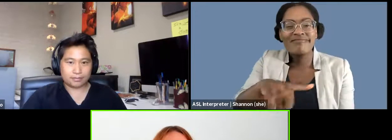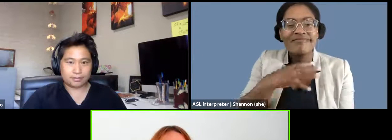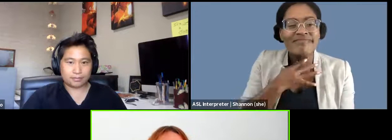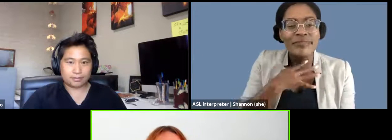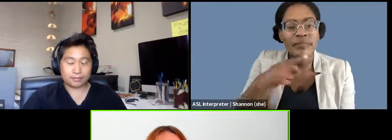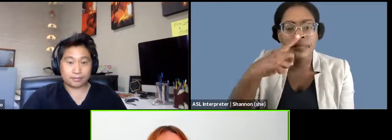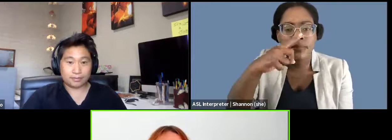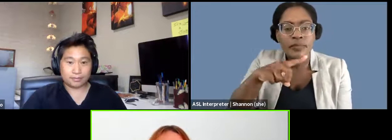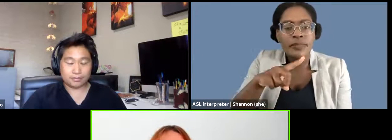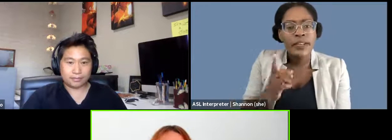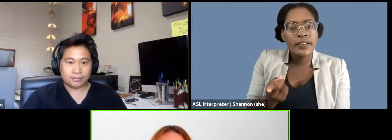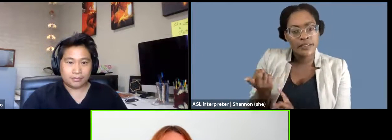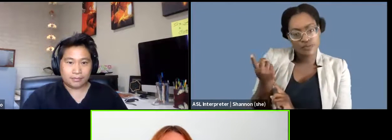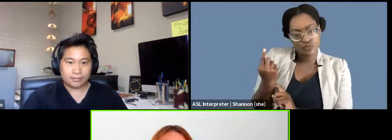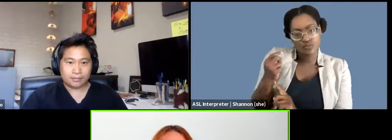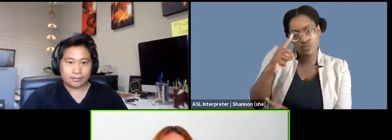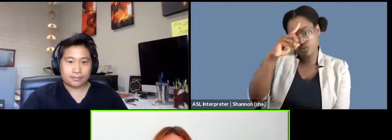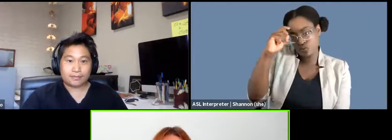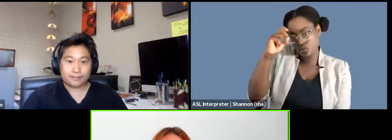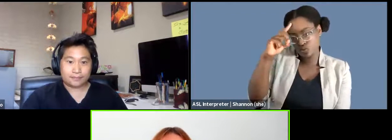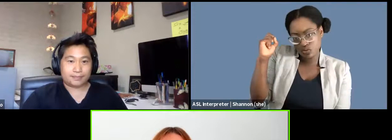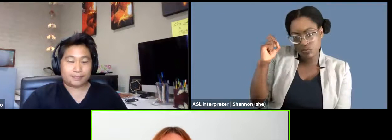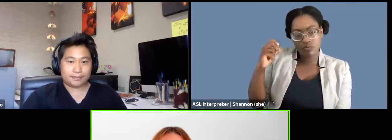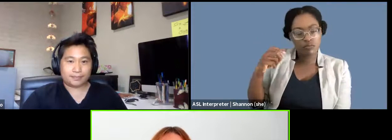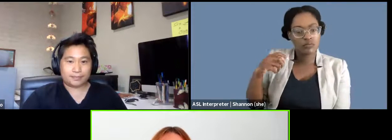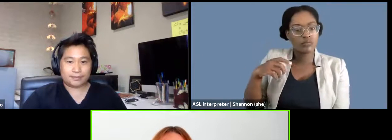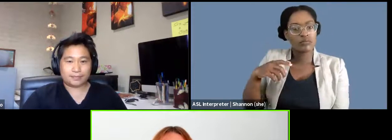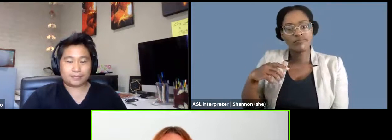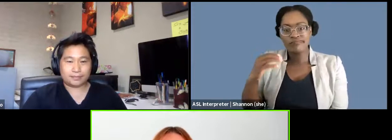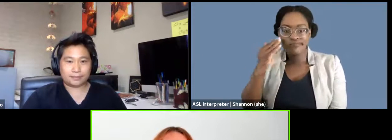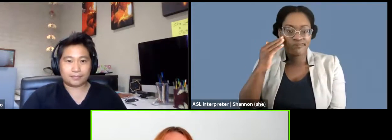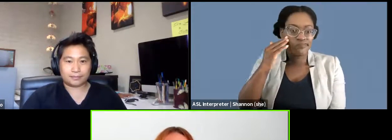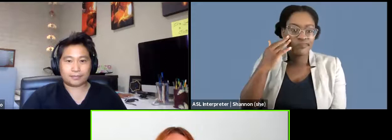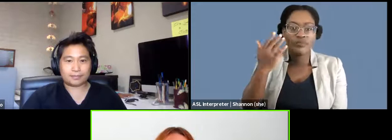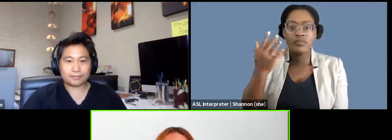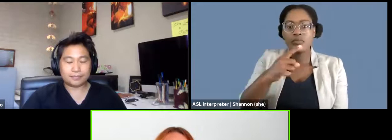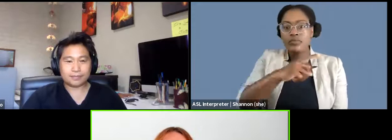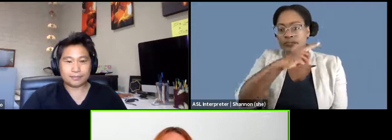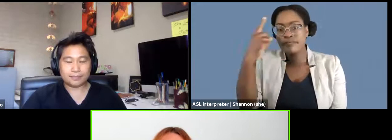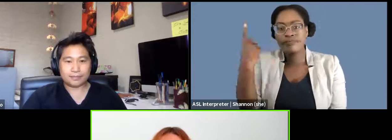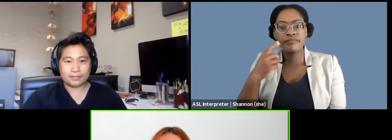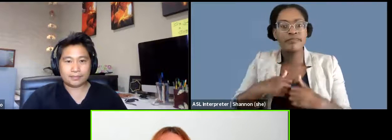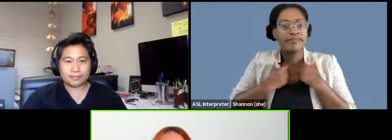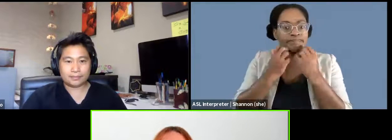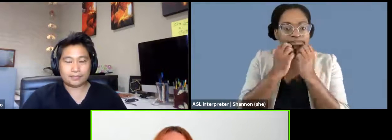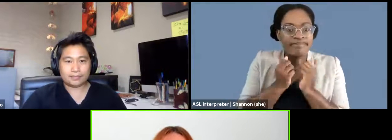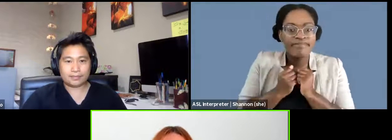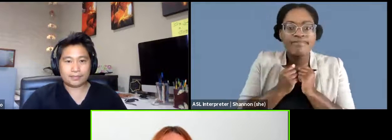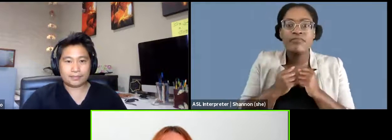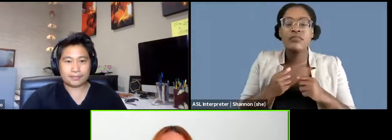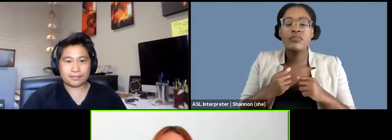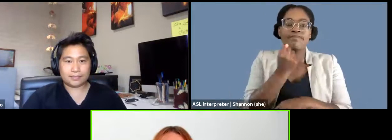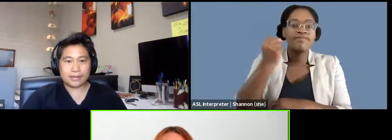say the Black Lives Matter movement, protest, murder of George Floyd?